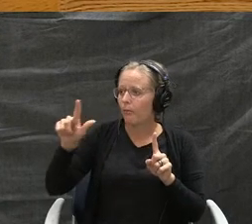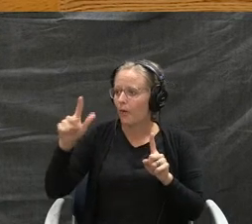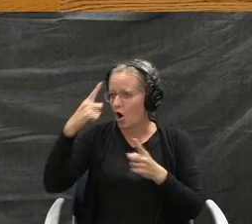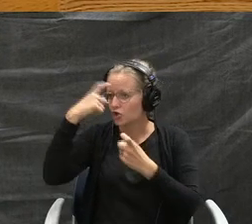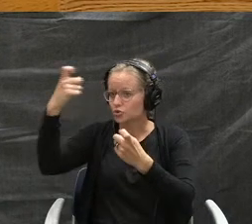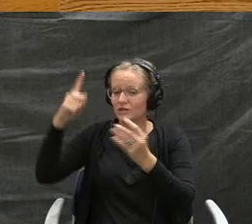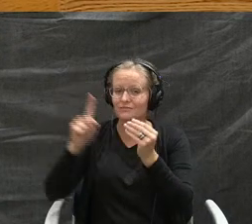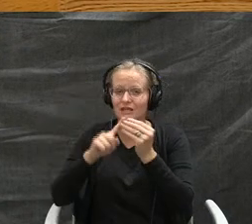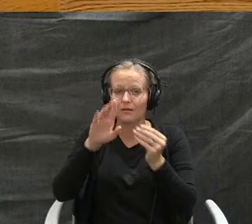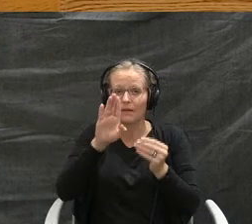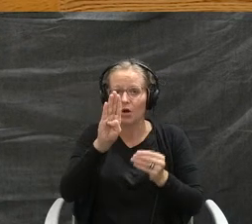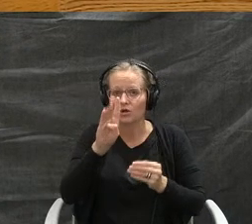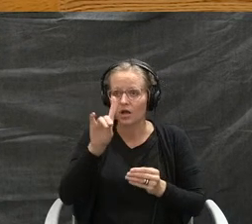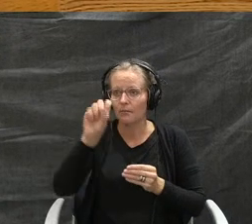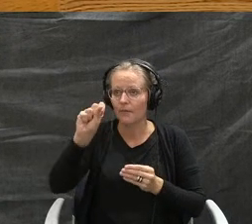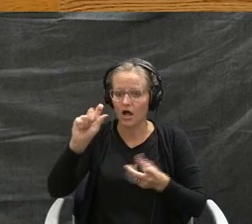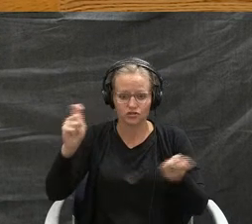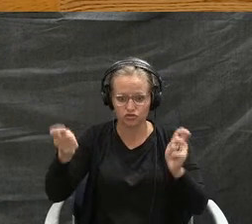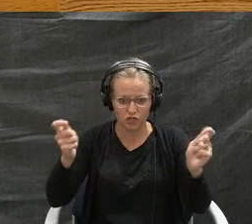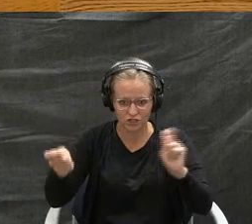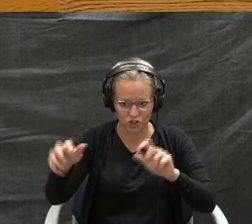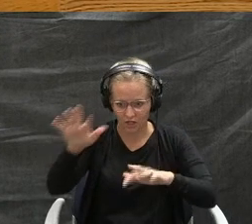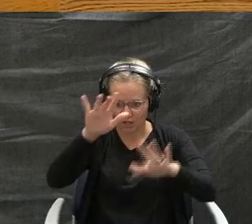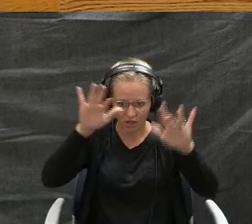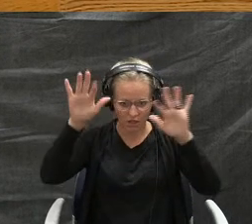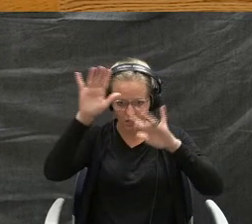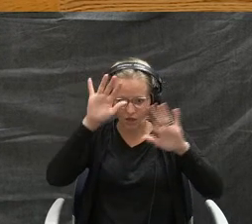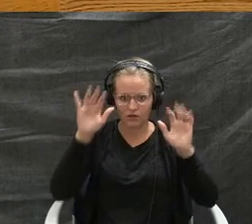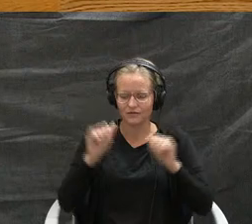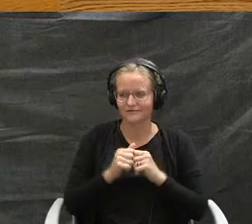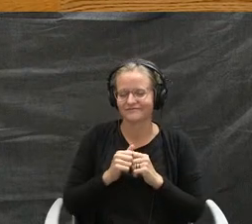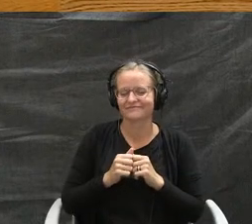Right, I need to get out of chair members of the board. I